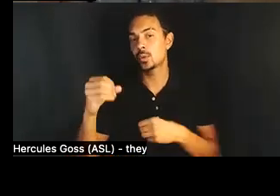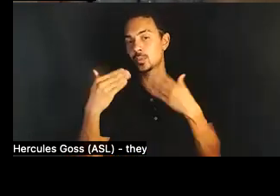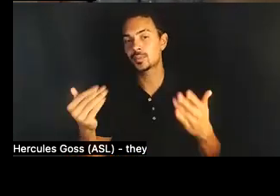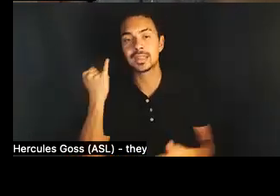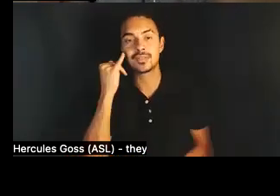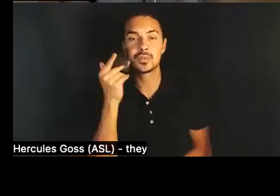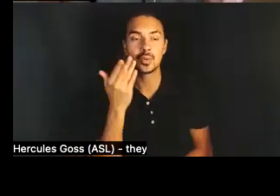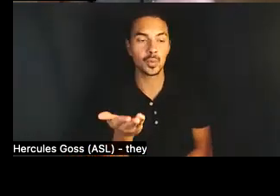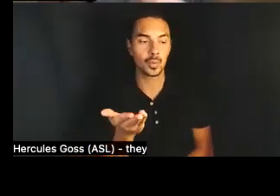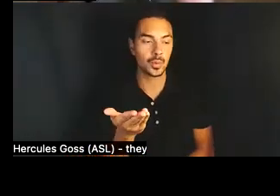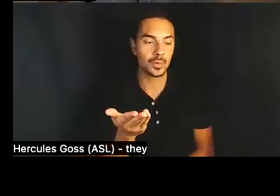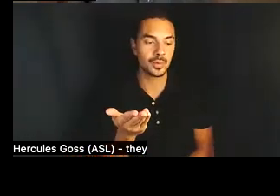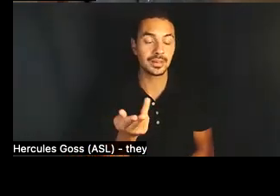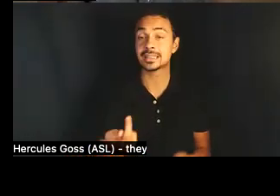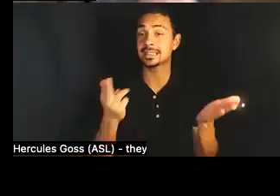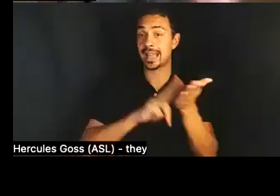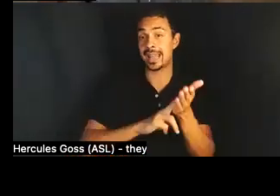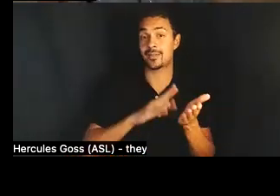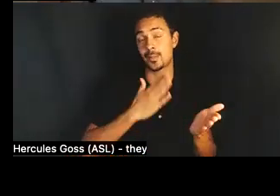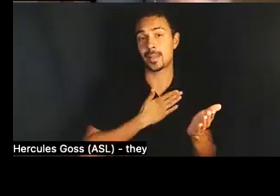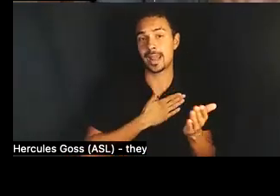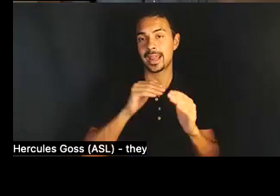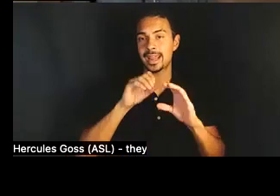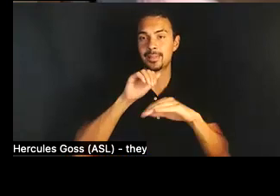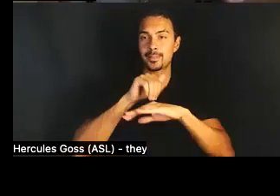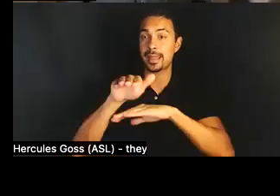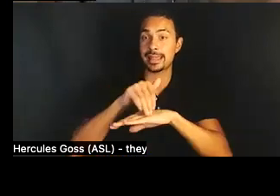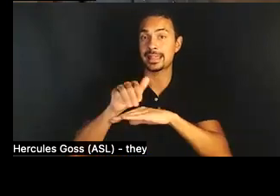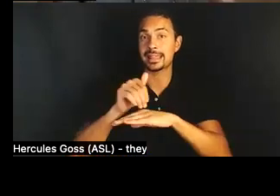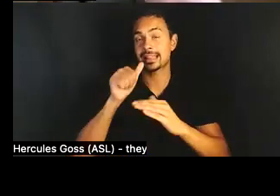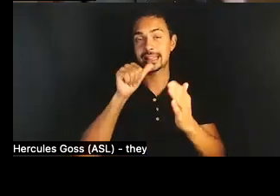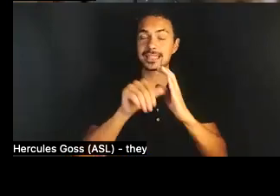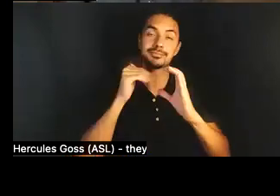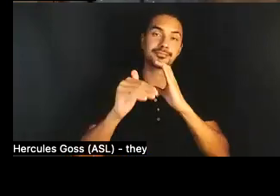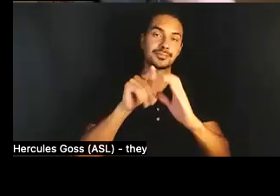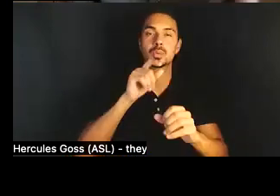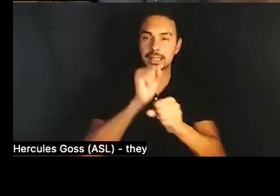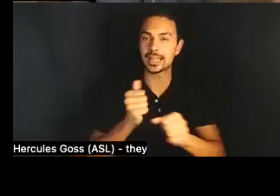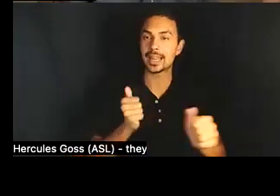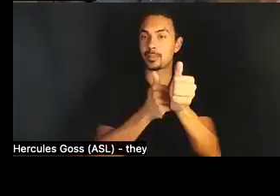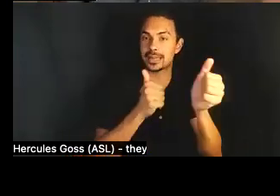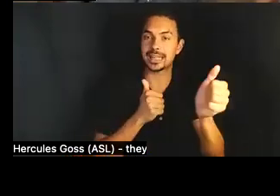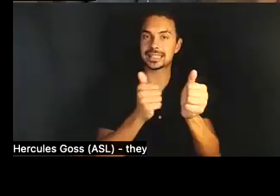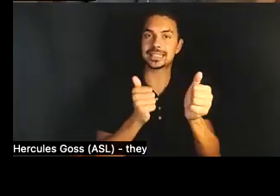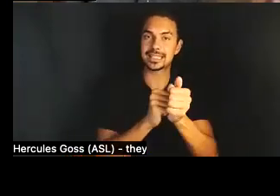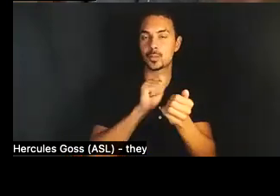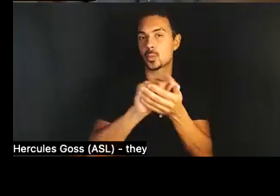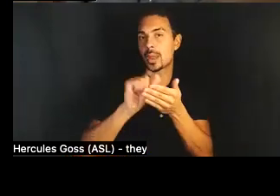and volunteers. So, if you sign up for my mailing list, you will get regular updates about